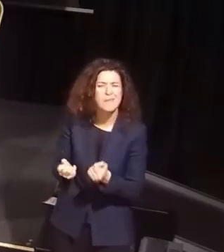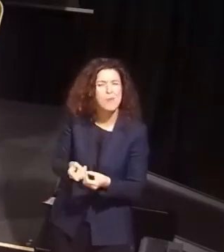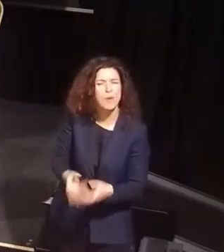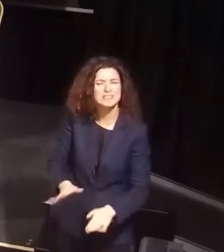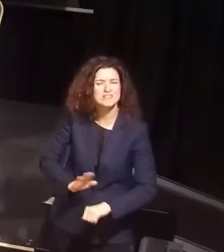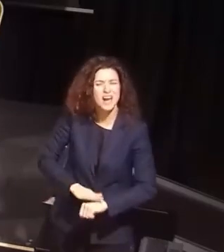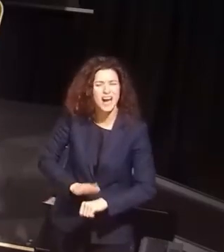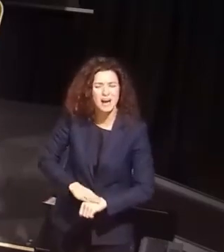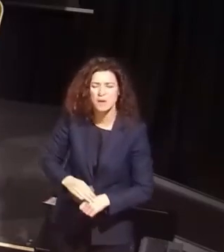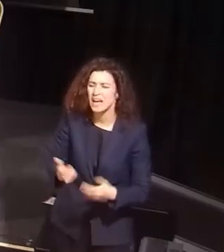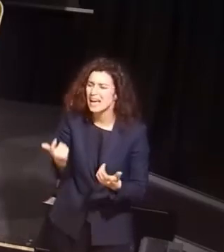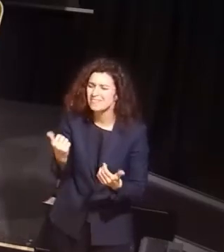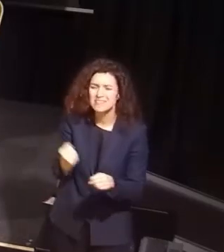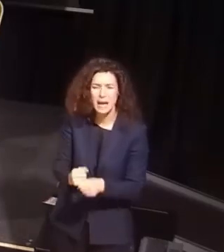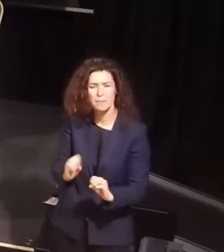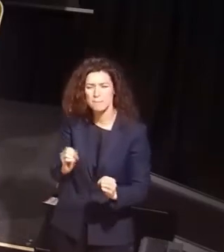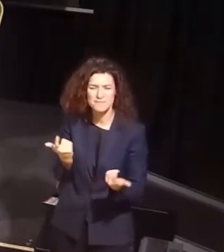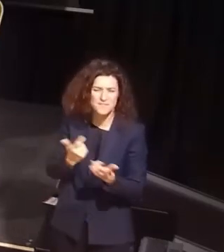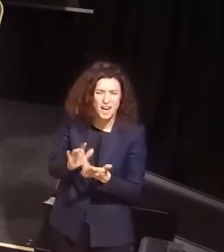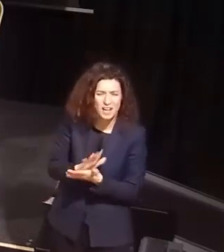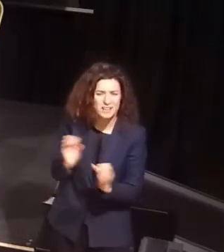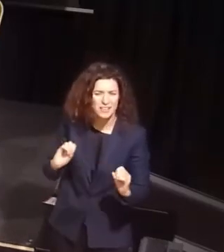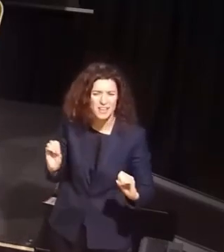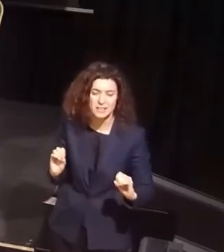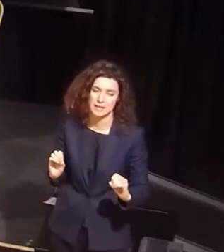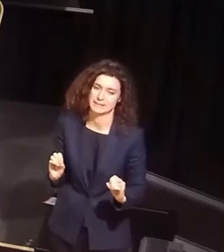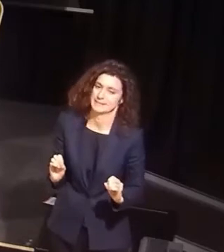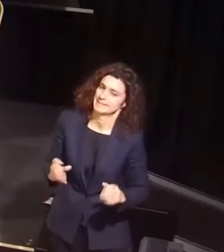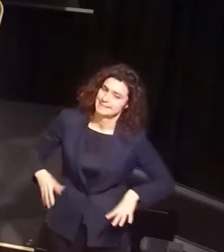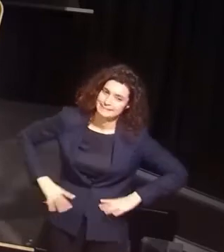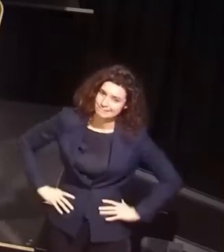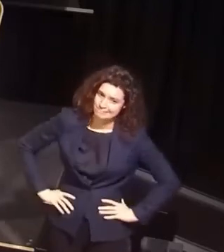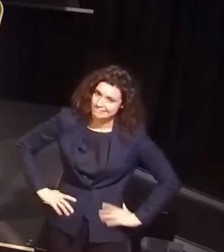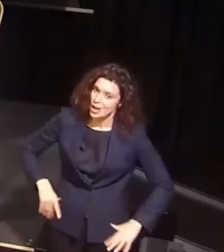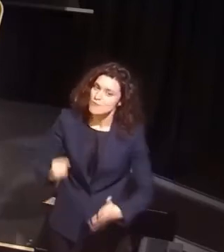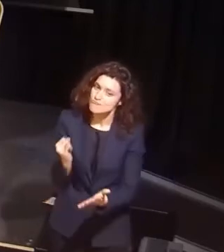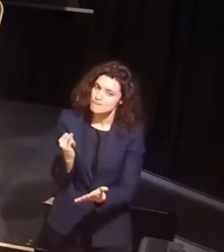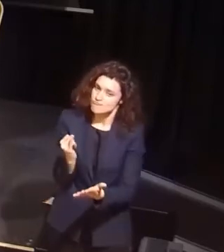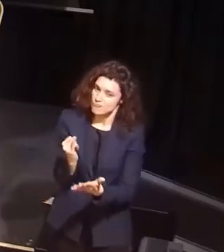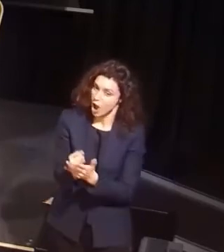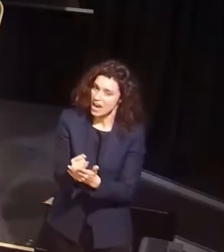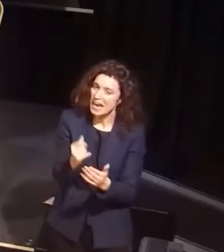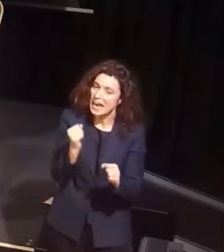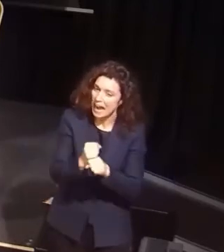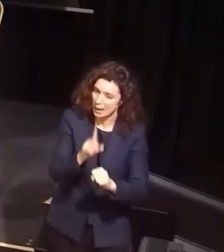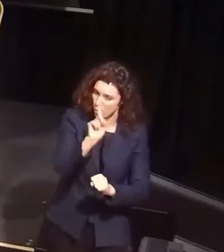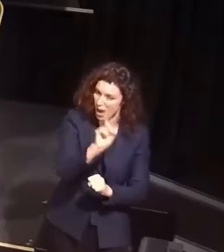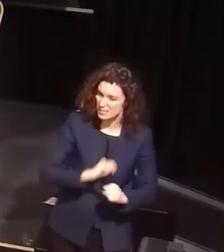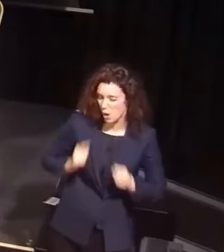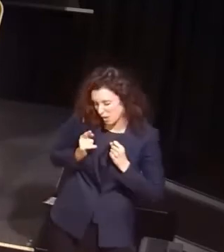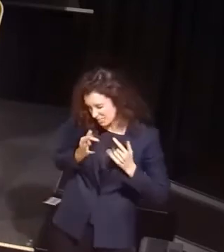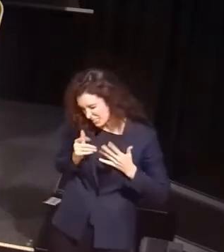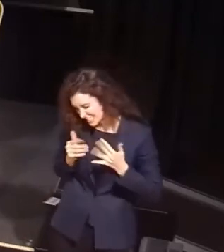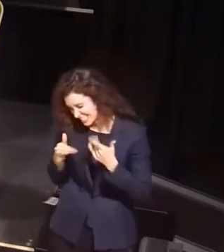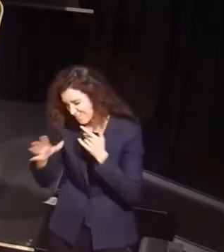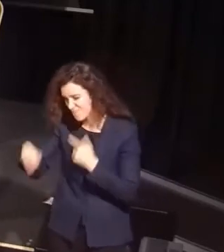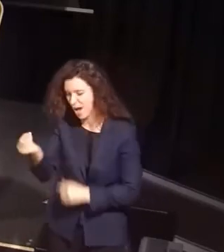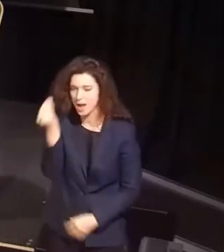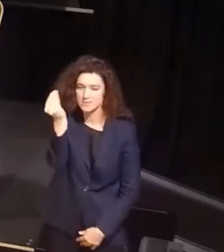they've not found the right game and if you point me at them, I will track down that game and I will harass them until they like gaming.